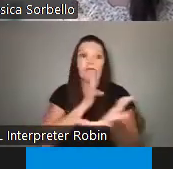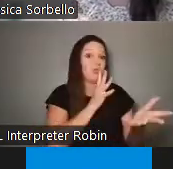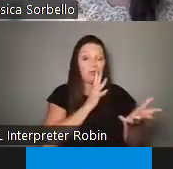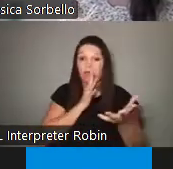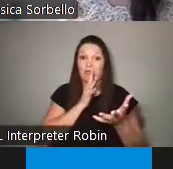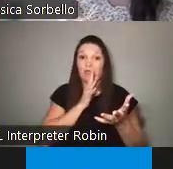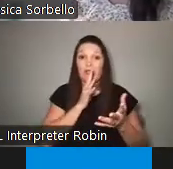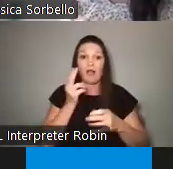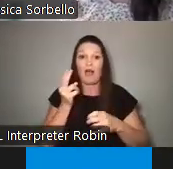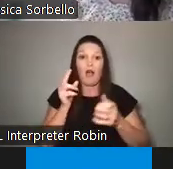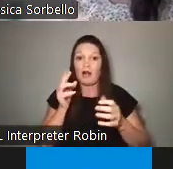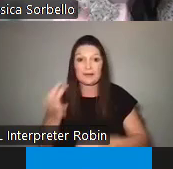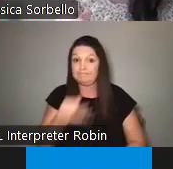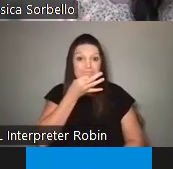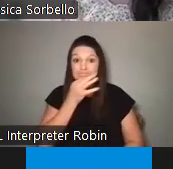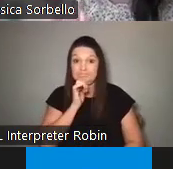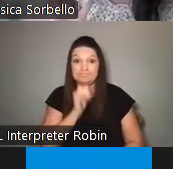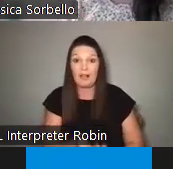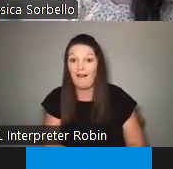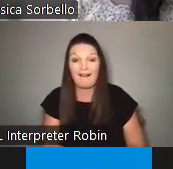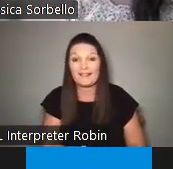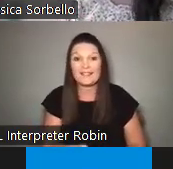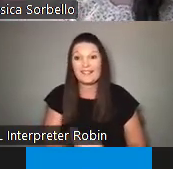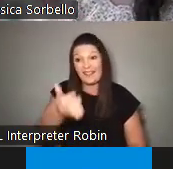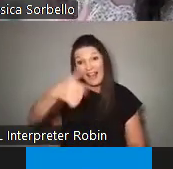and professional. You know, that understandably have kind